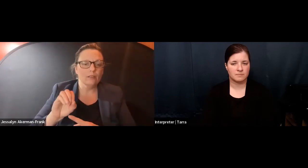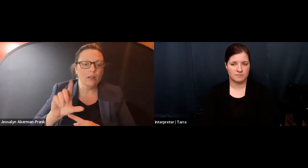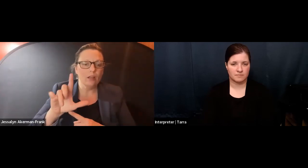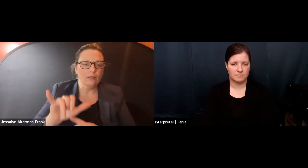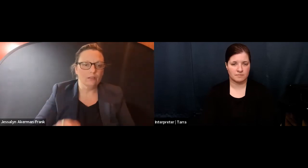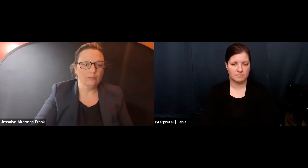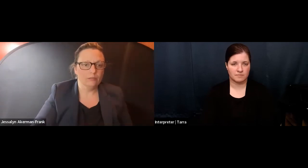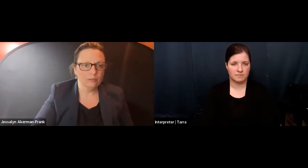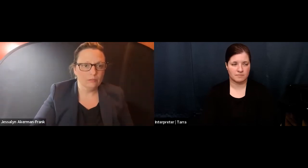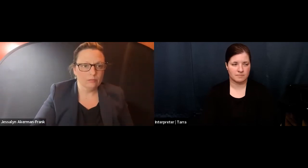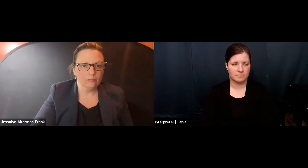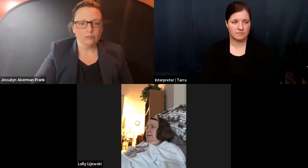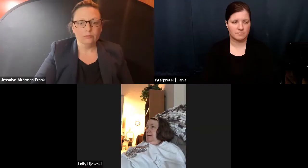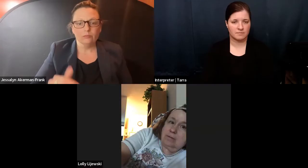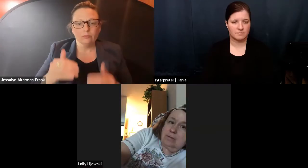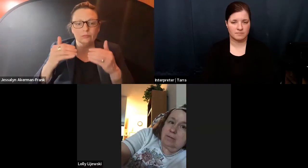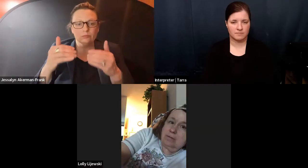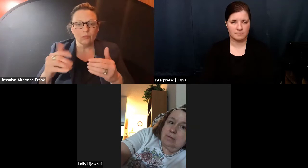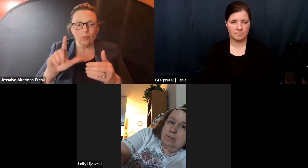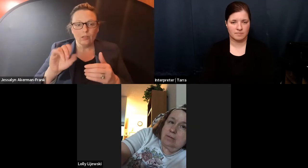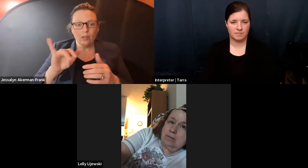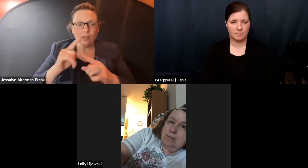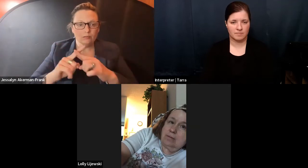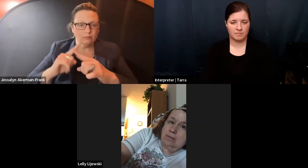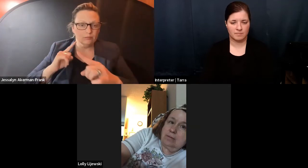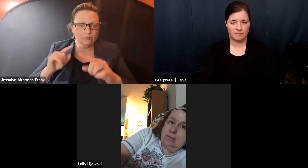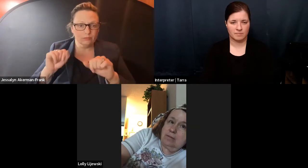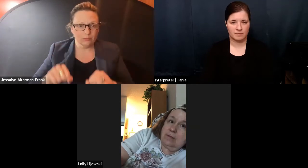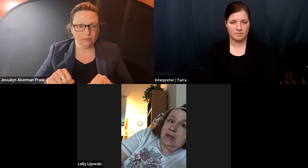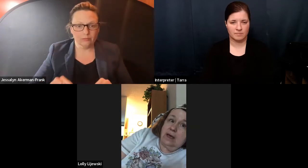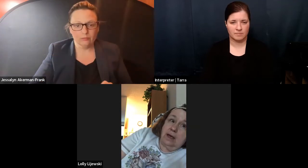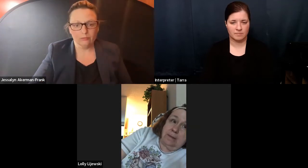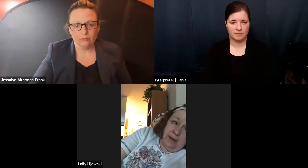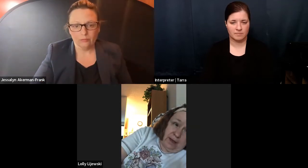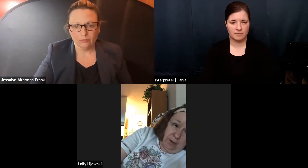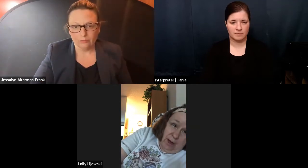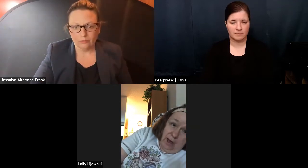Patrick: Certainly. I will spotlight Lolly in just a moment, please. Thank you. I will add that spotlight. Just a moment.